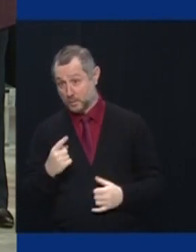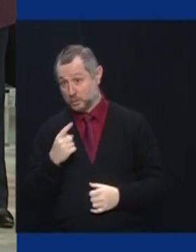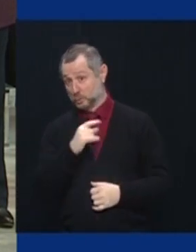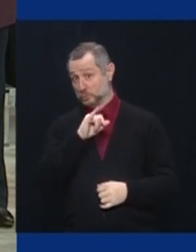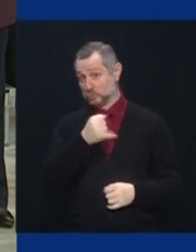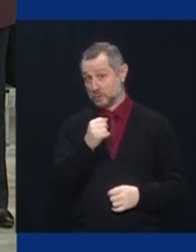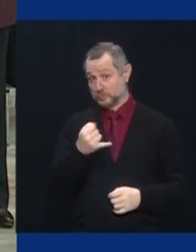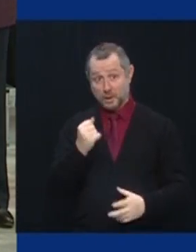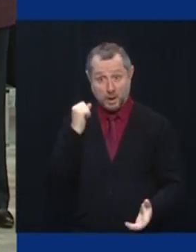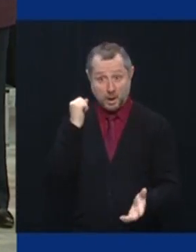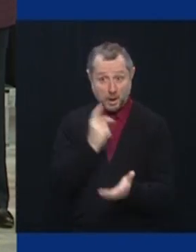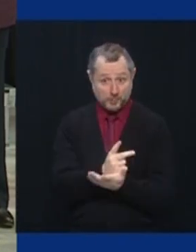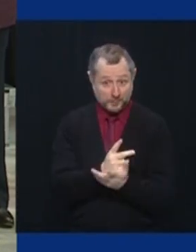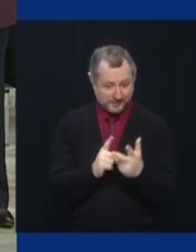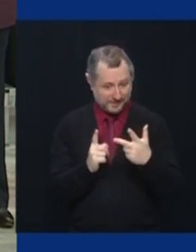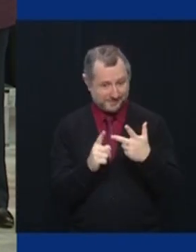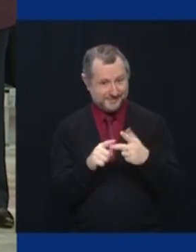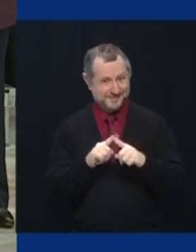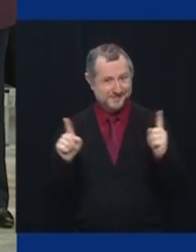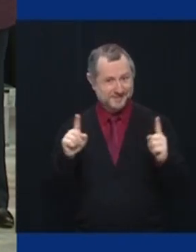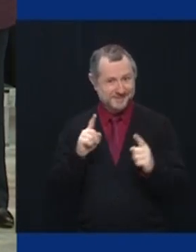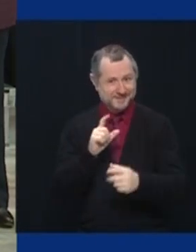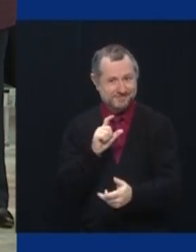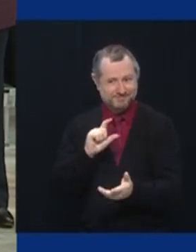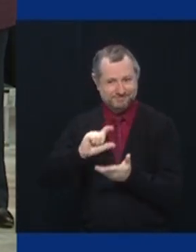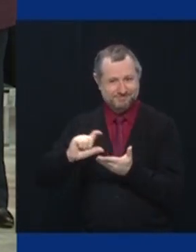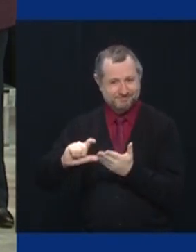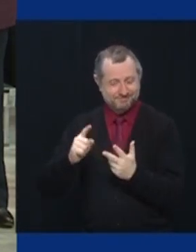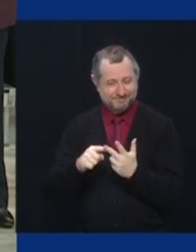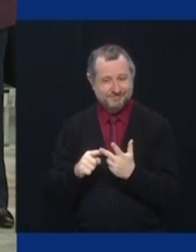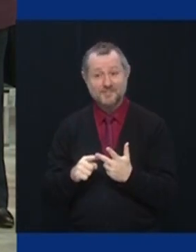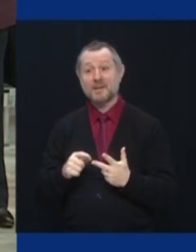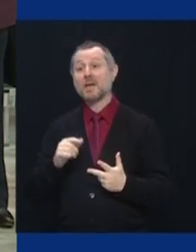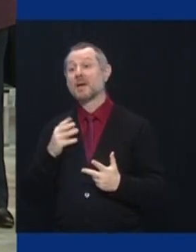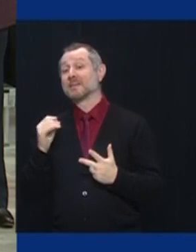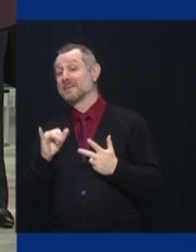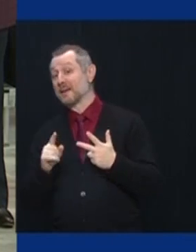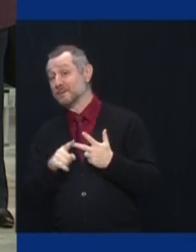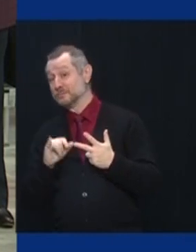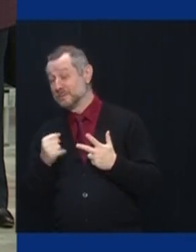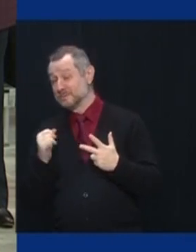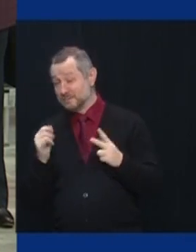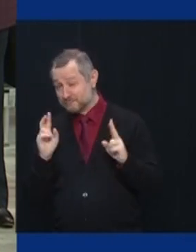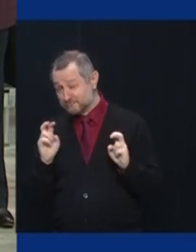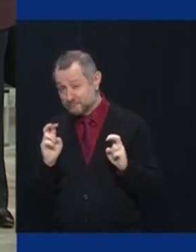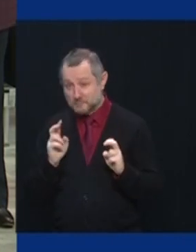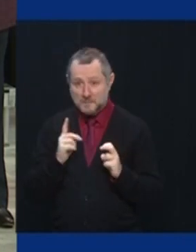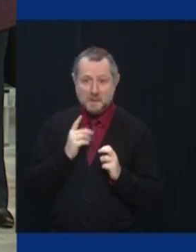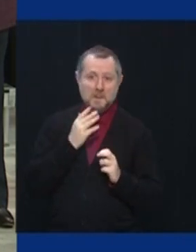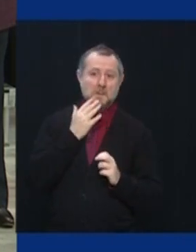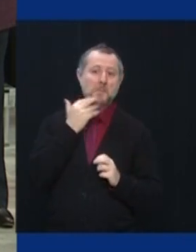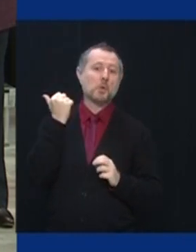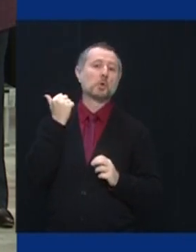COMMUNITIES THAT NEED IT. EFFORTS HAVE BEEN MADE BETTER WITH THE APPROVAL OF THE JOHNSON